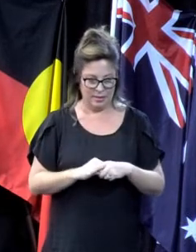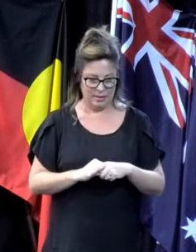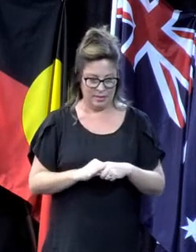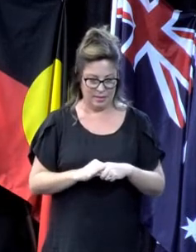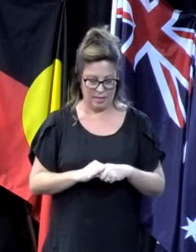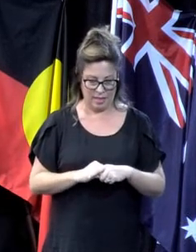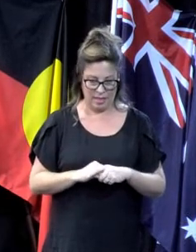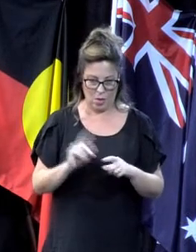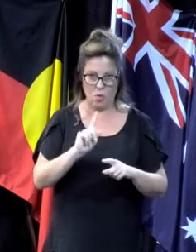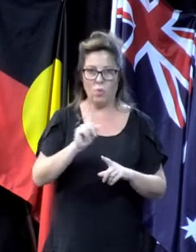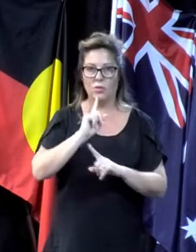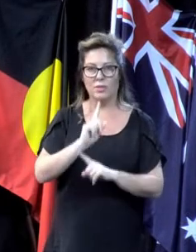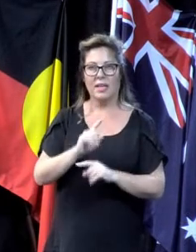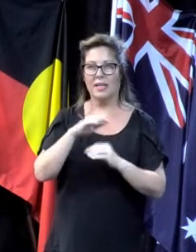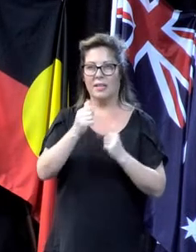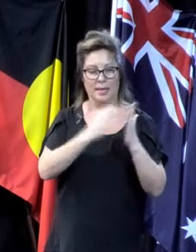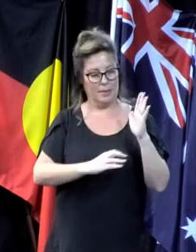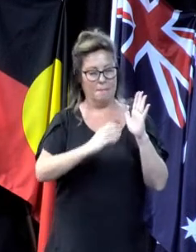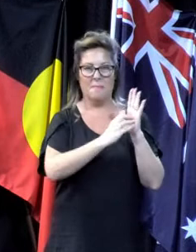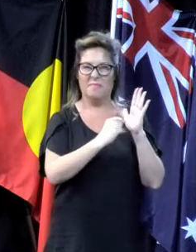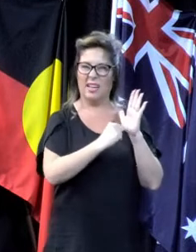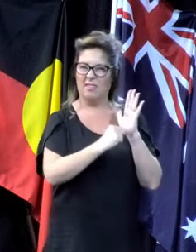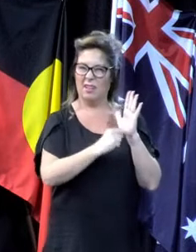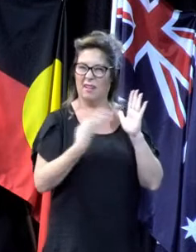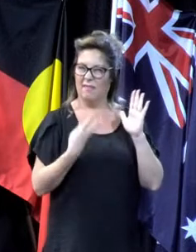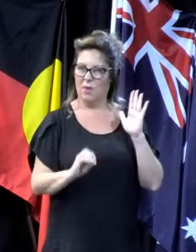The Thuringowa would benefit from the allocation of time